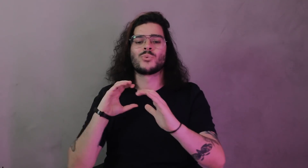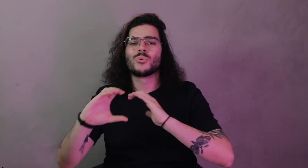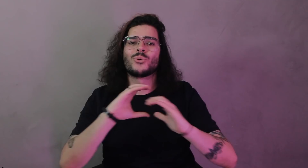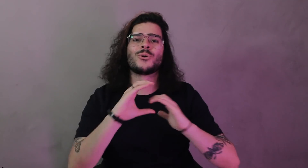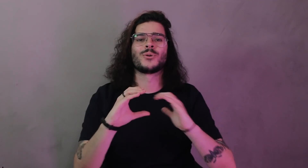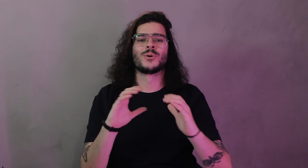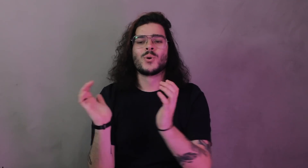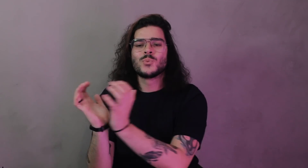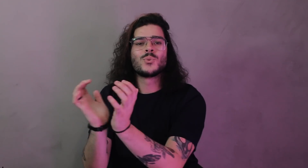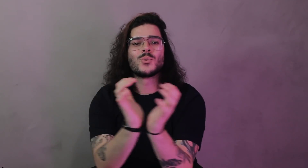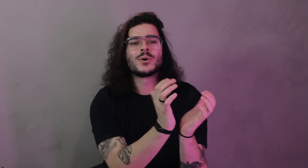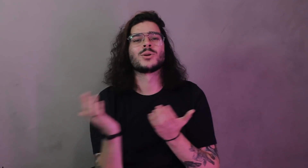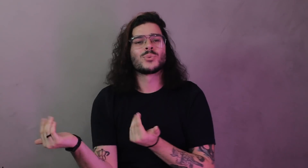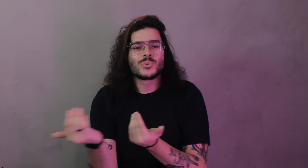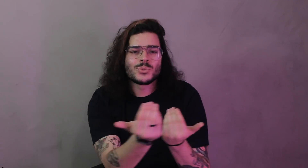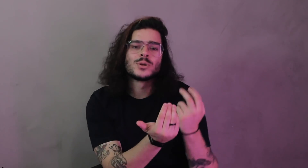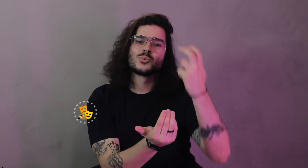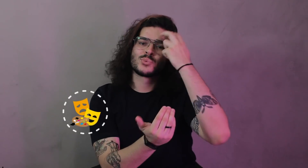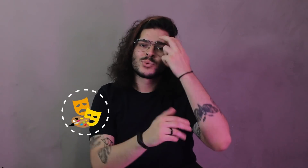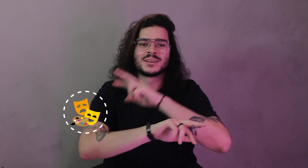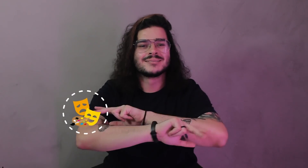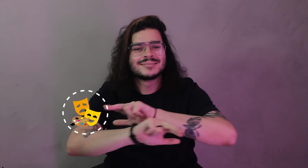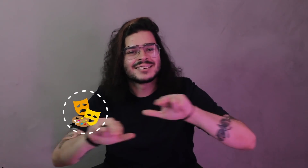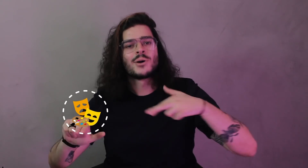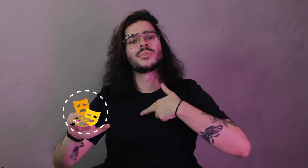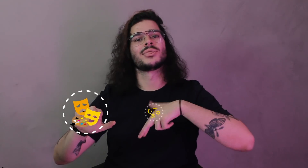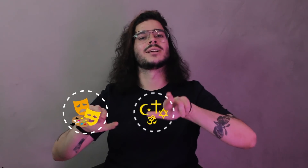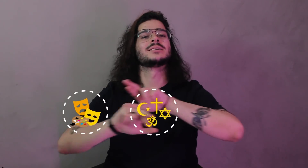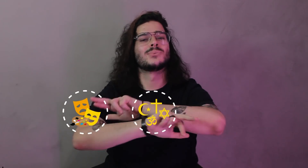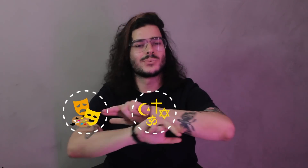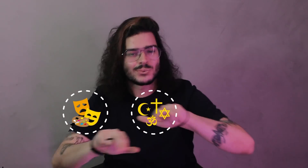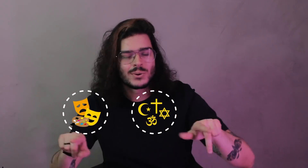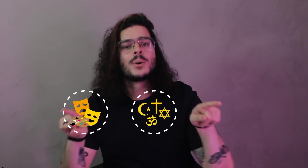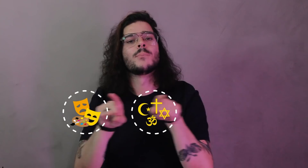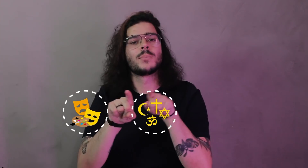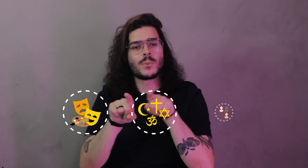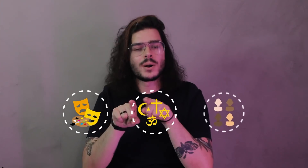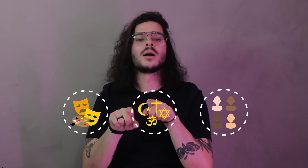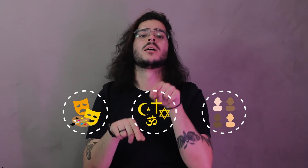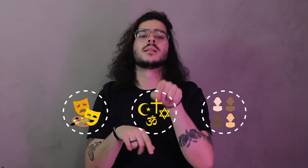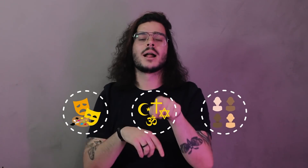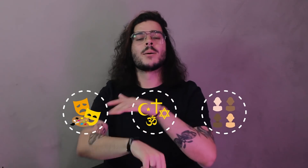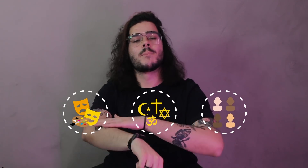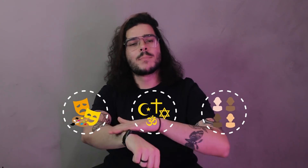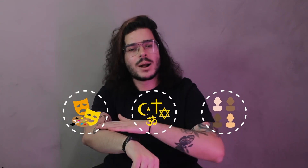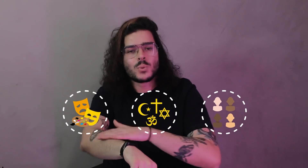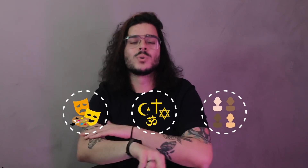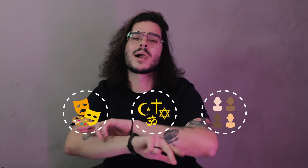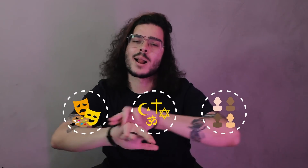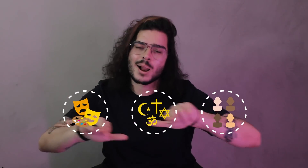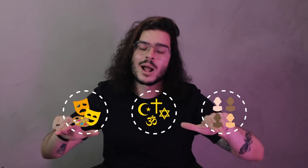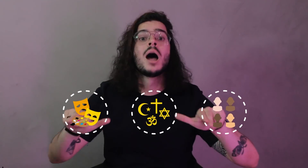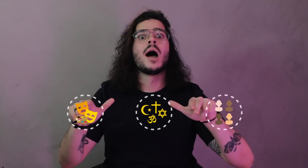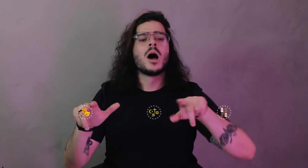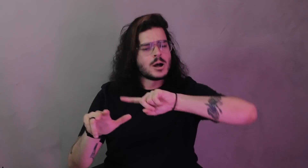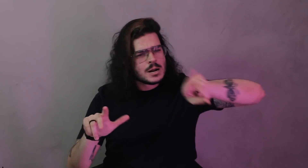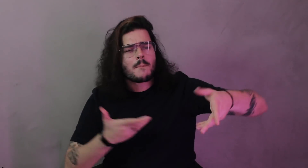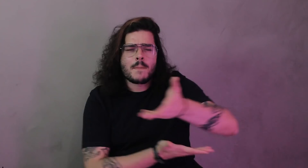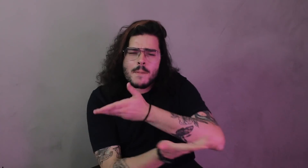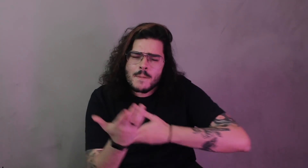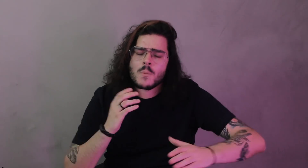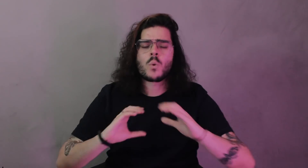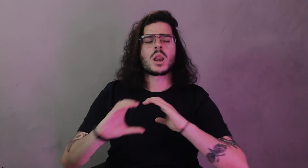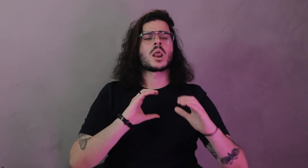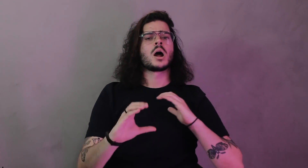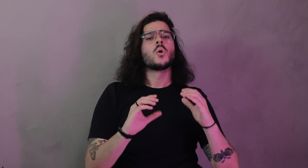and communication between young people of different cultures, religions and races,